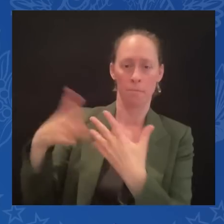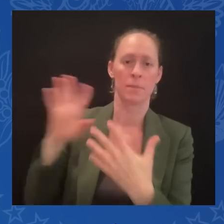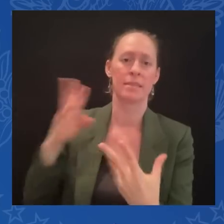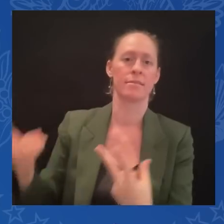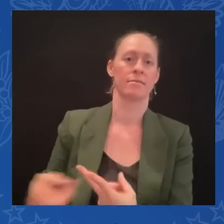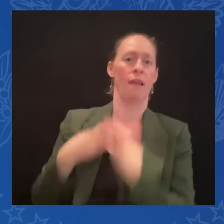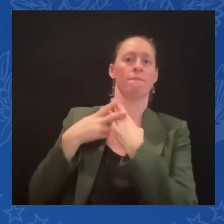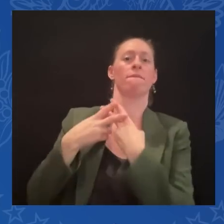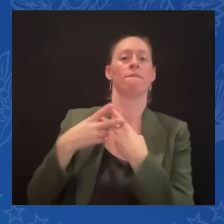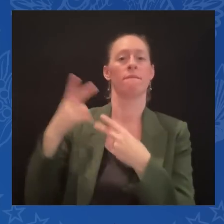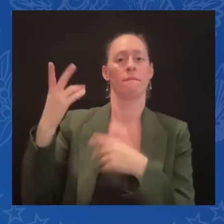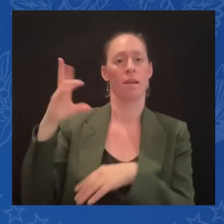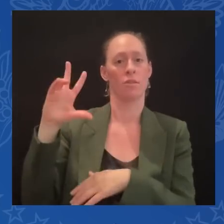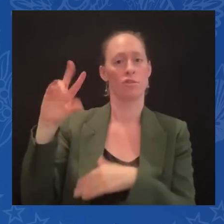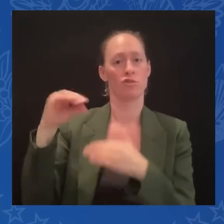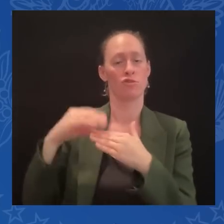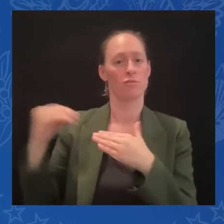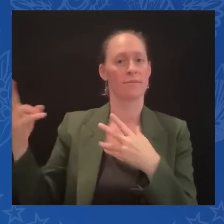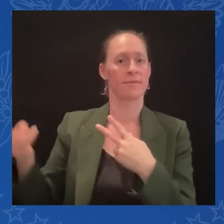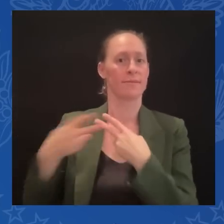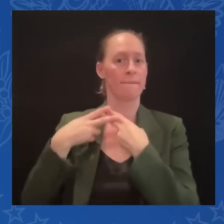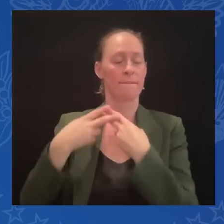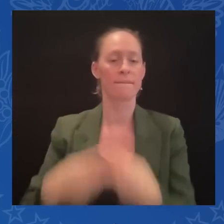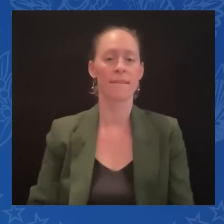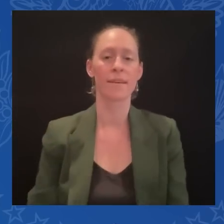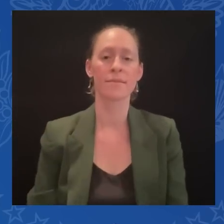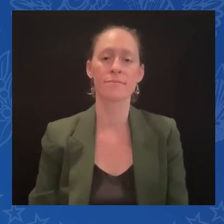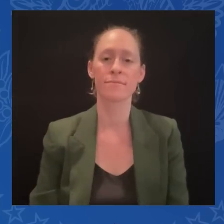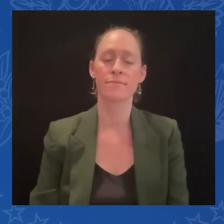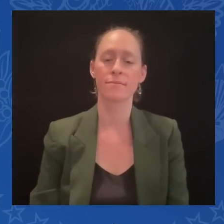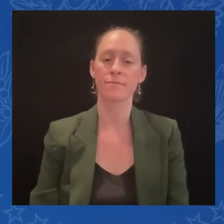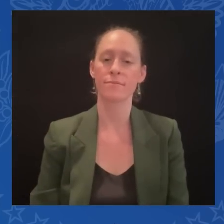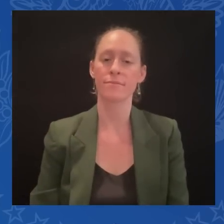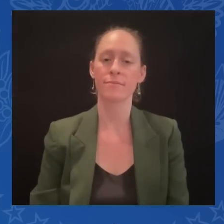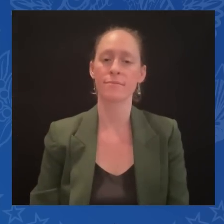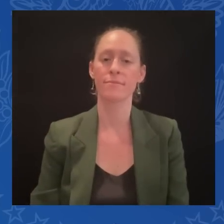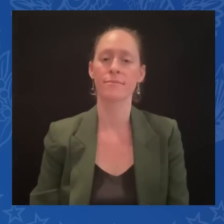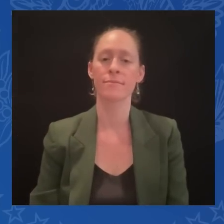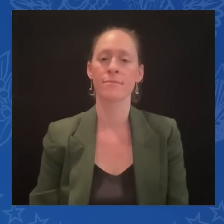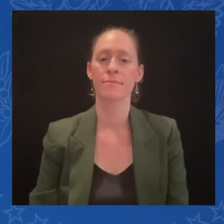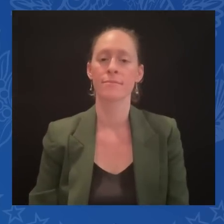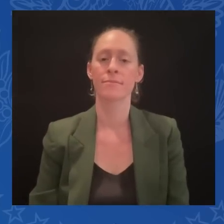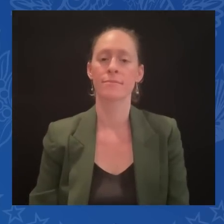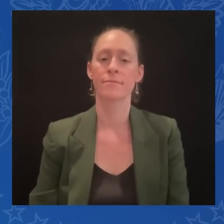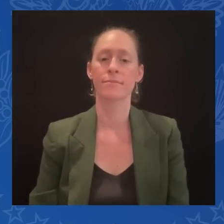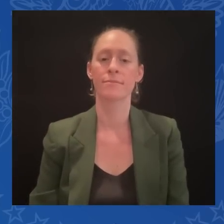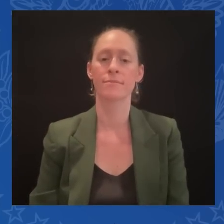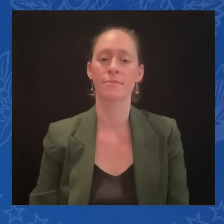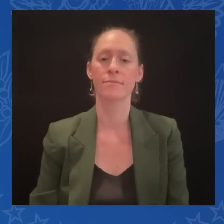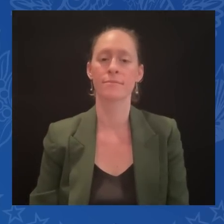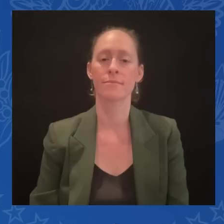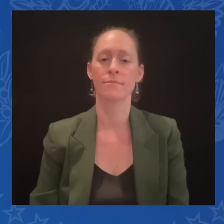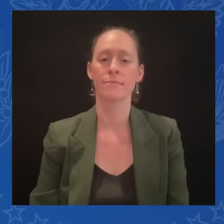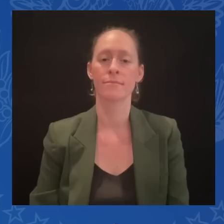all over the country. You can see exactly where -- where the money is going and whether you're affected in your community here